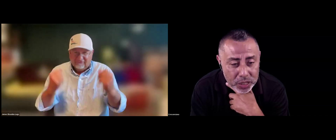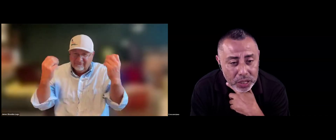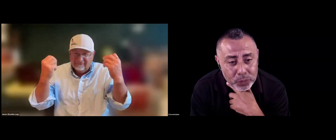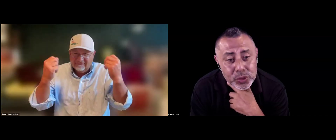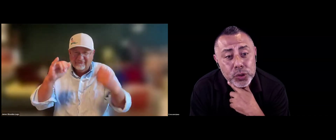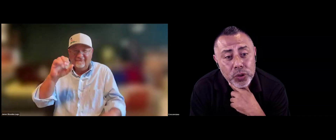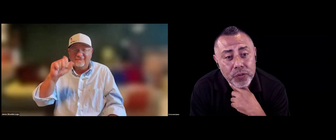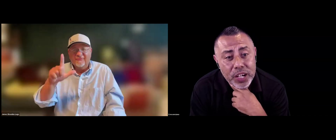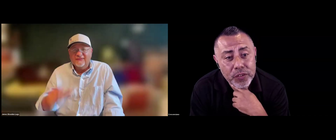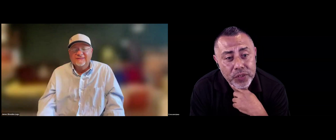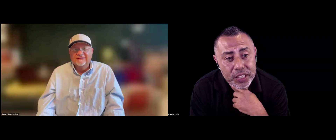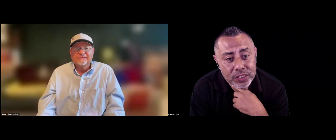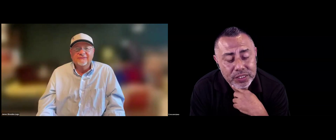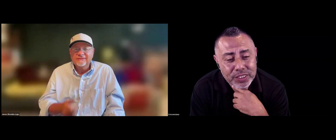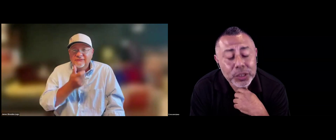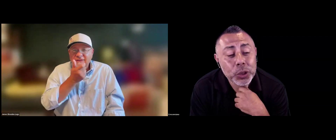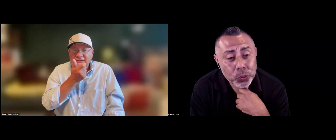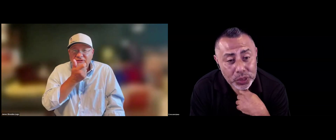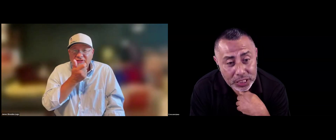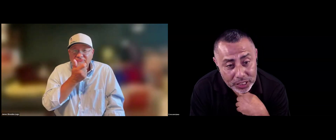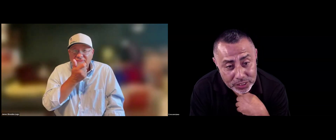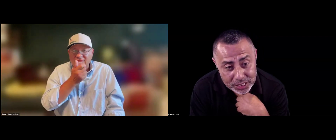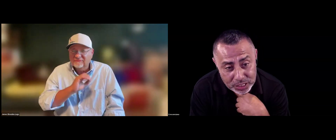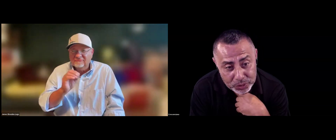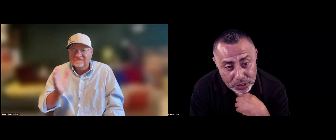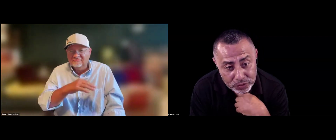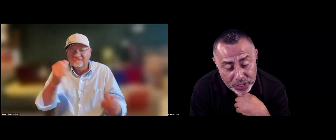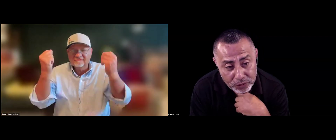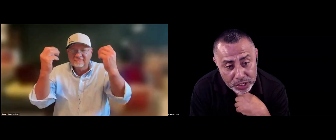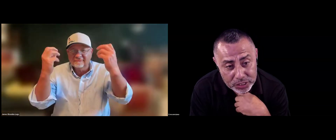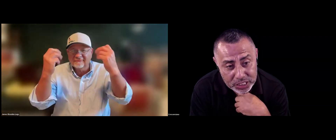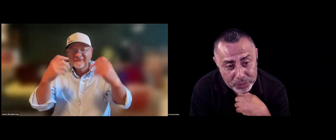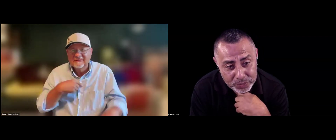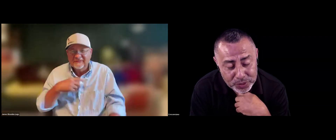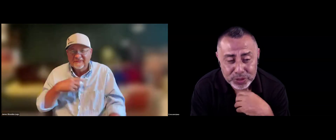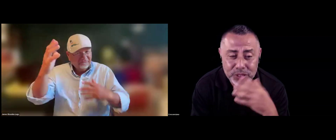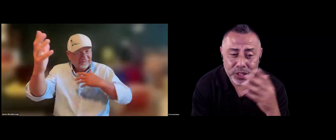Sign language was there. I was also a firefighter. When I got to the team there, firefighter team.